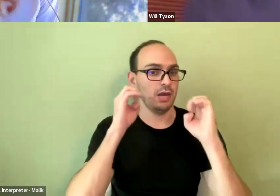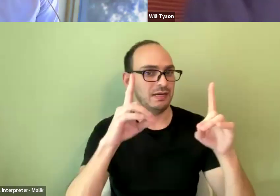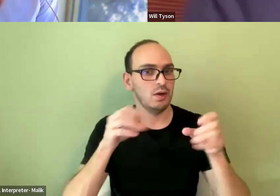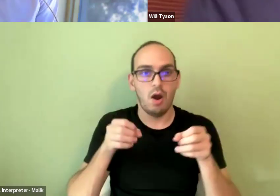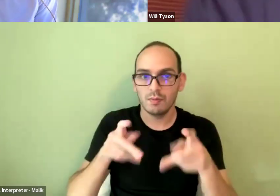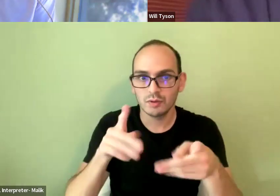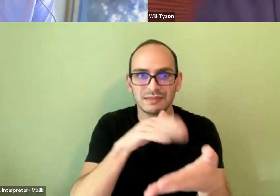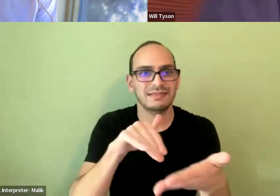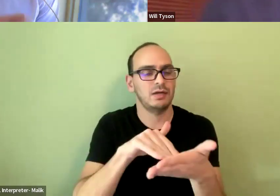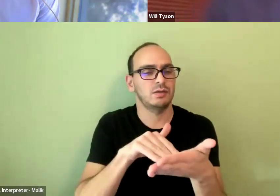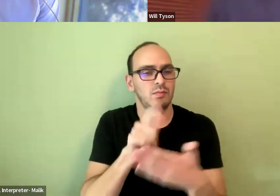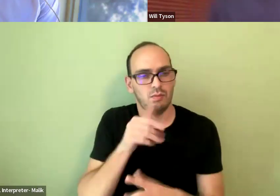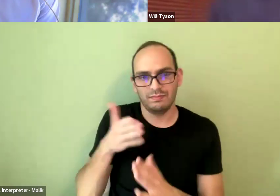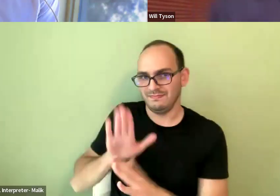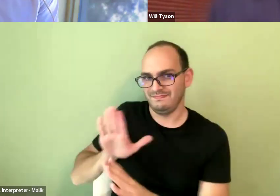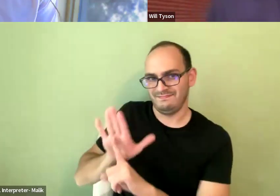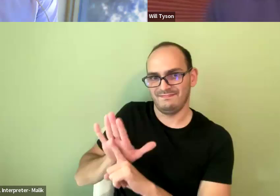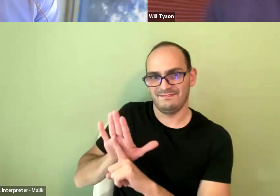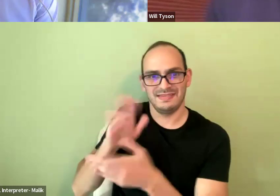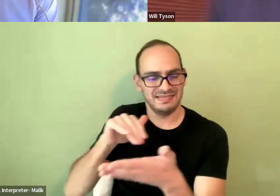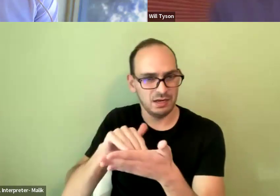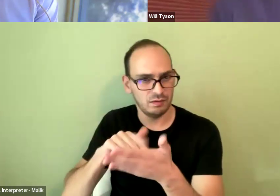Just a little bit about my center is a way of answering the question.